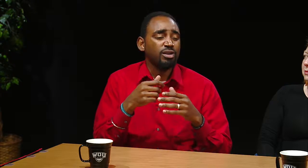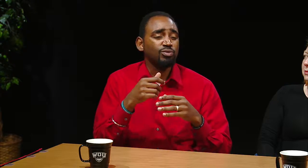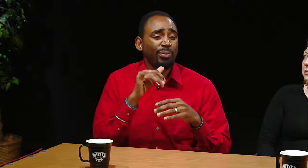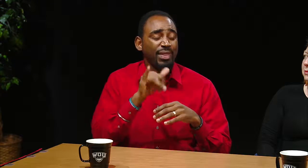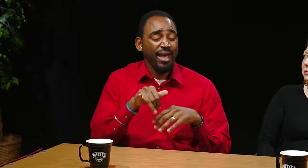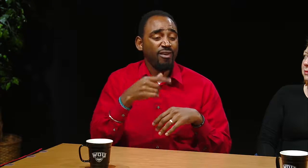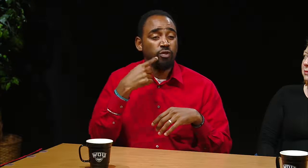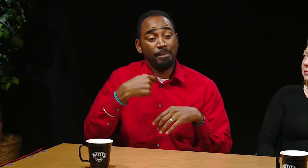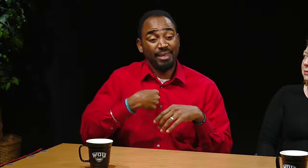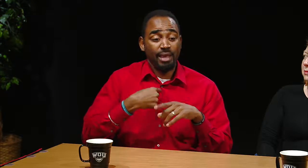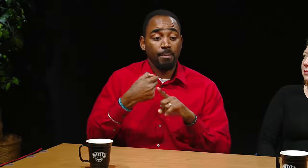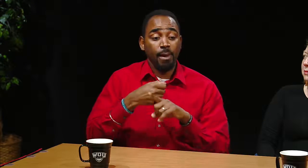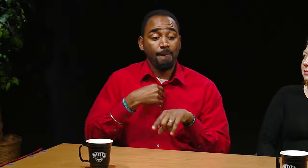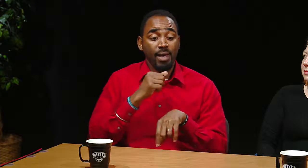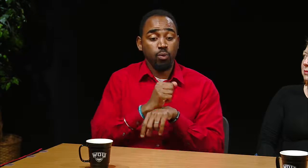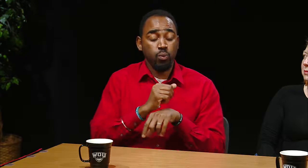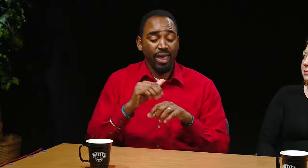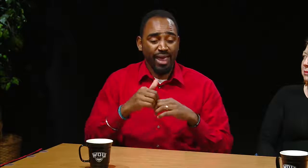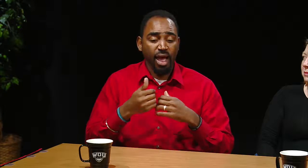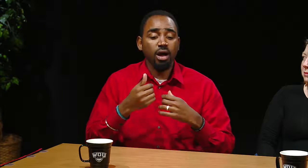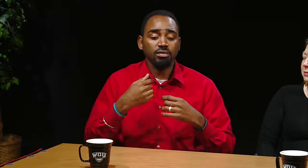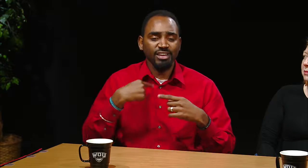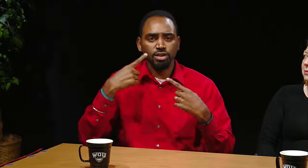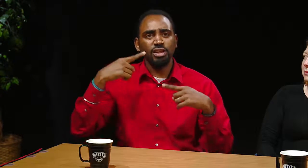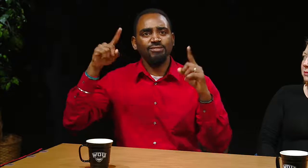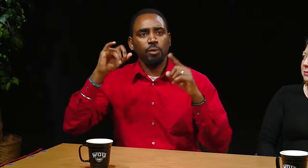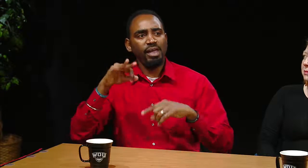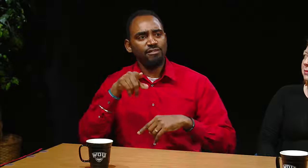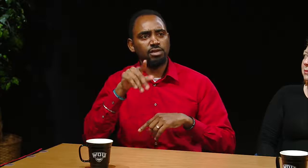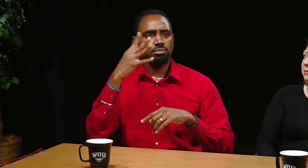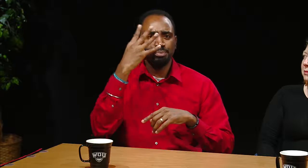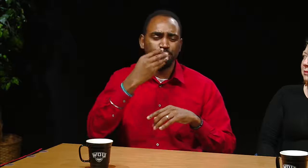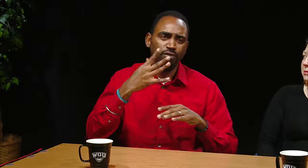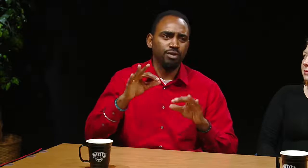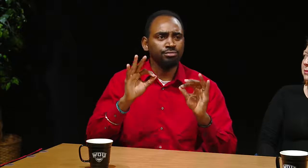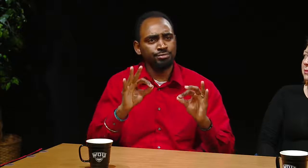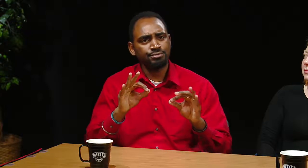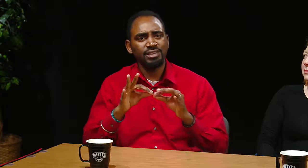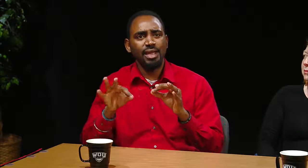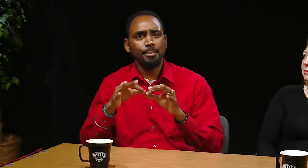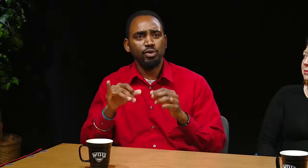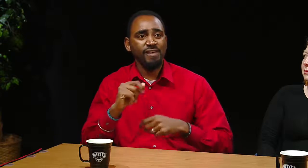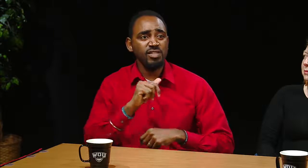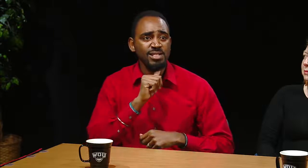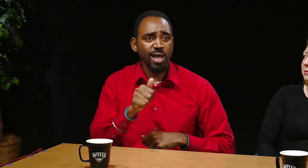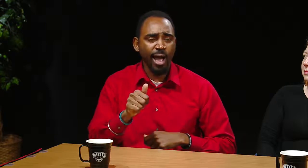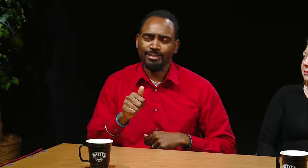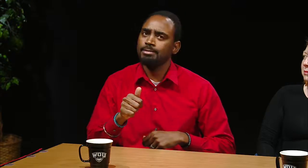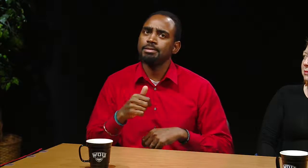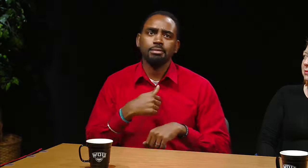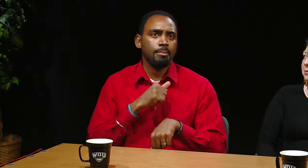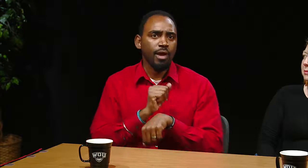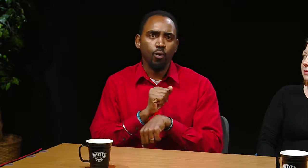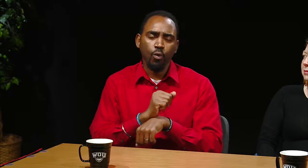So, to kind of summarize my feelings on captioning, I'm probably sort of that annoying person